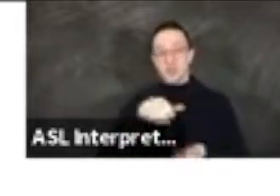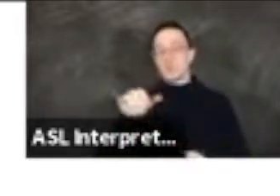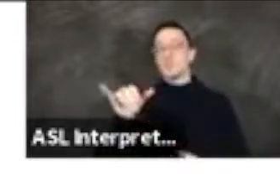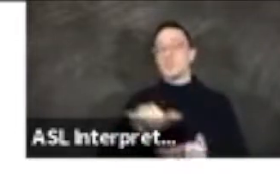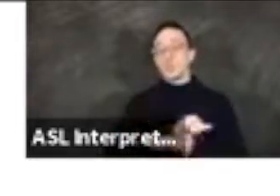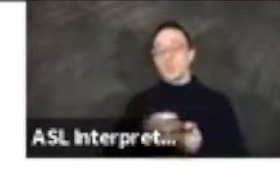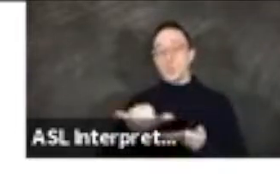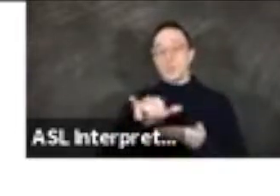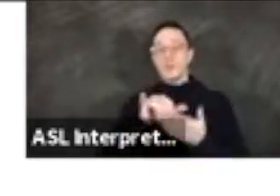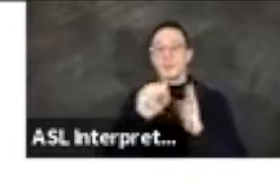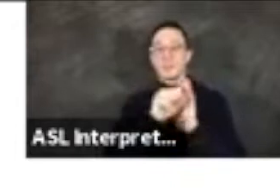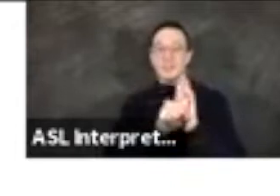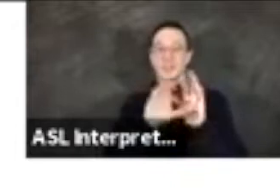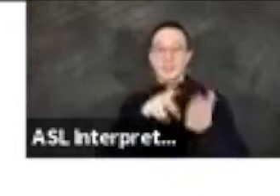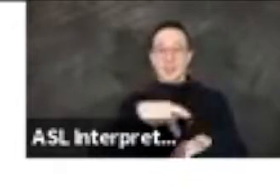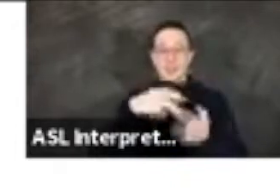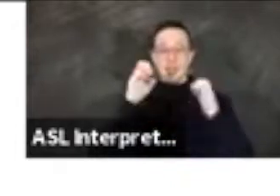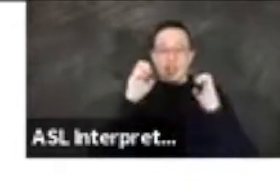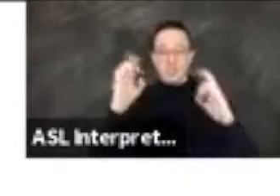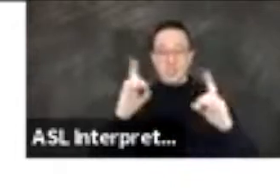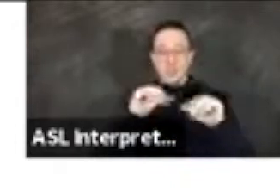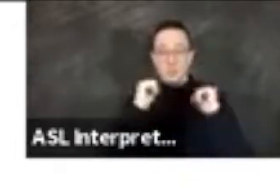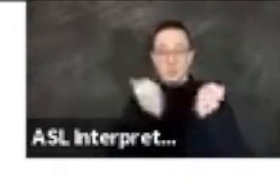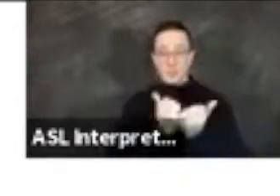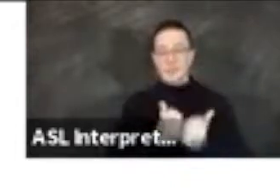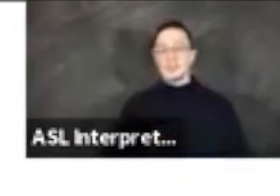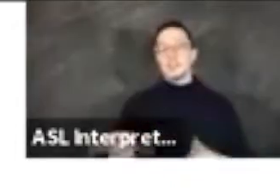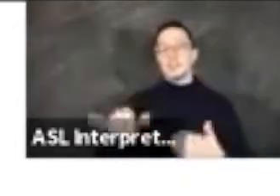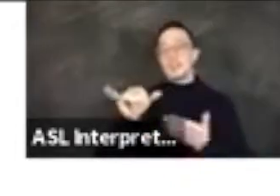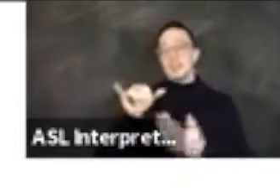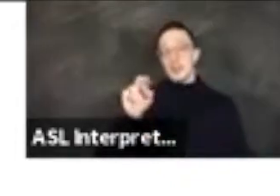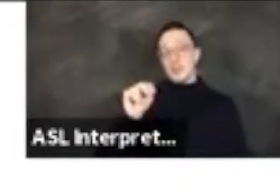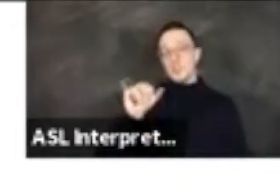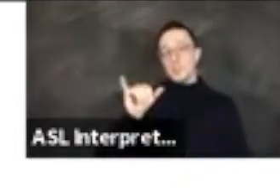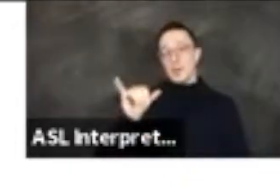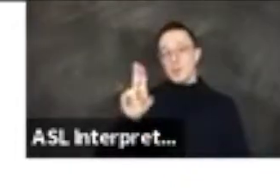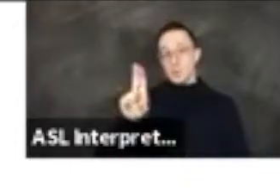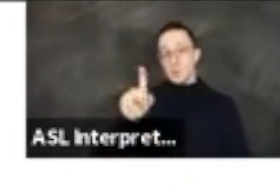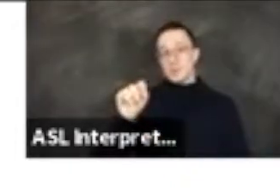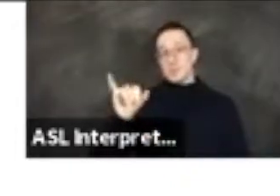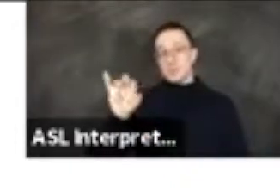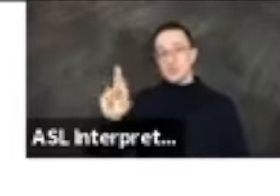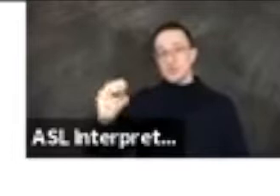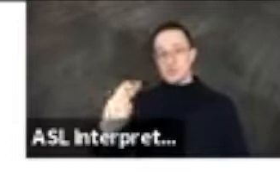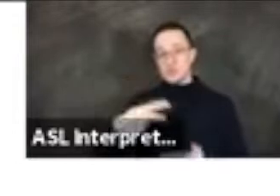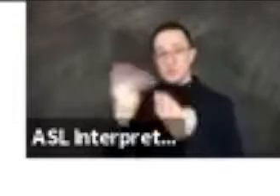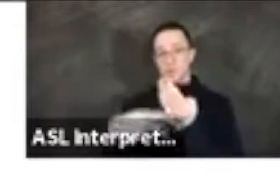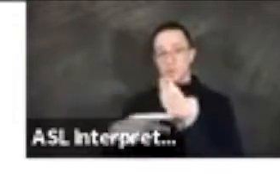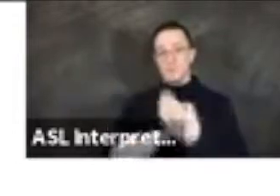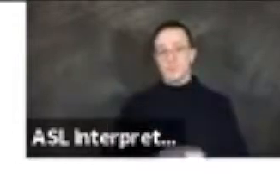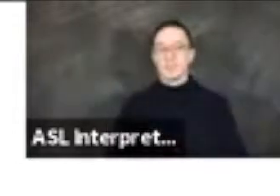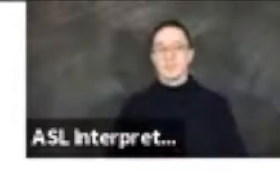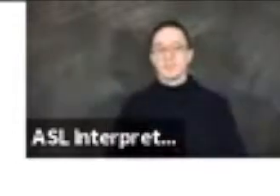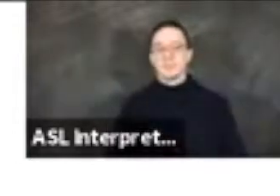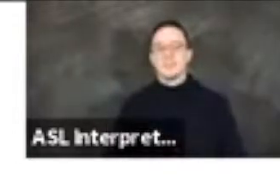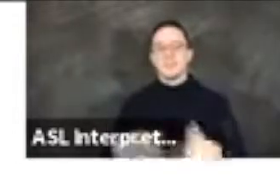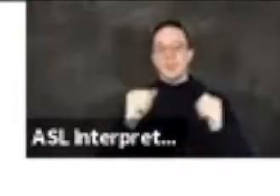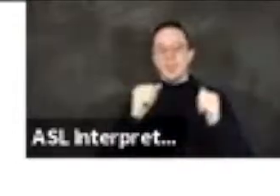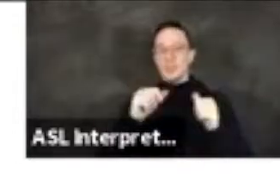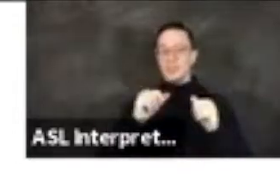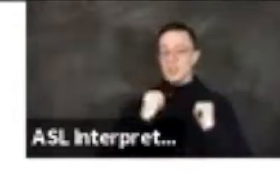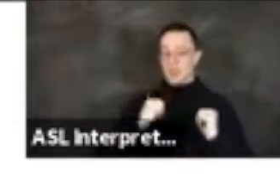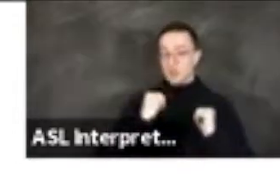ASSOCIATION, NYU TISH, PENTACLE, THEATRE DEVELOPMENT FUND, THE